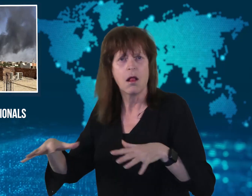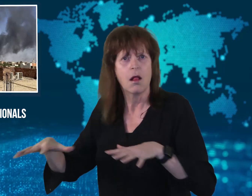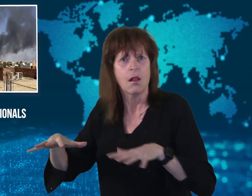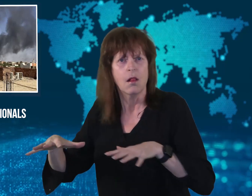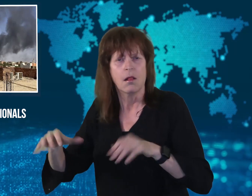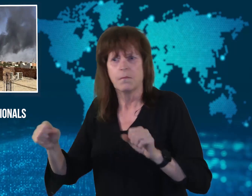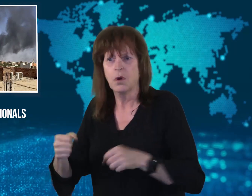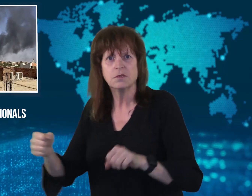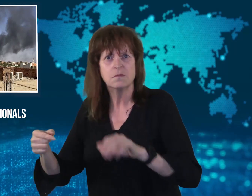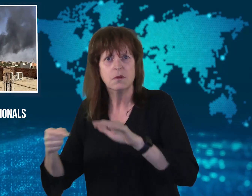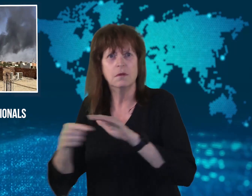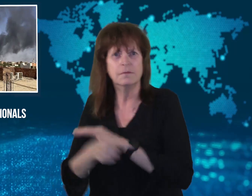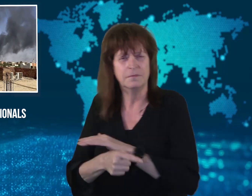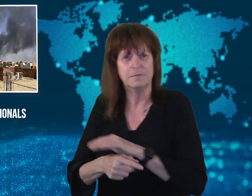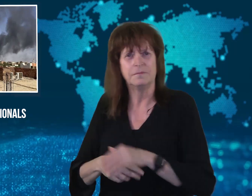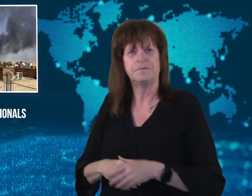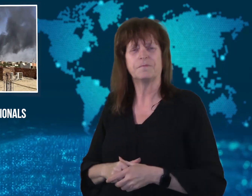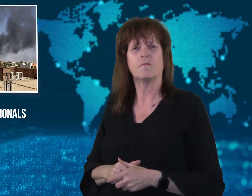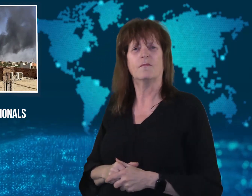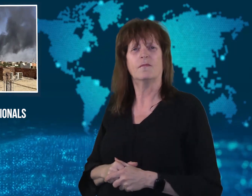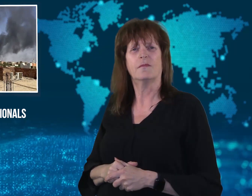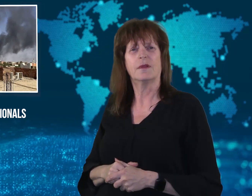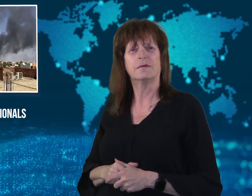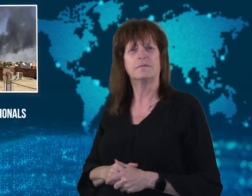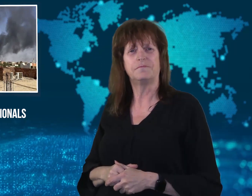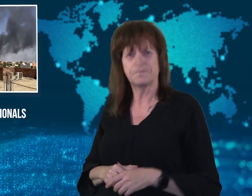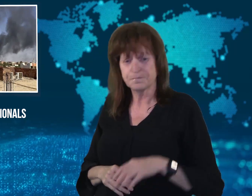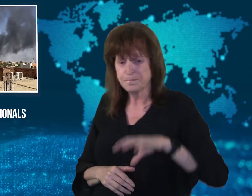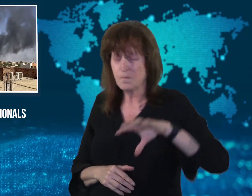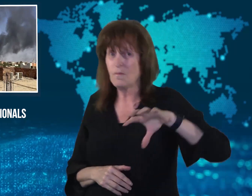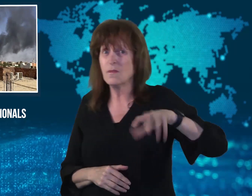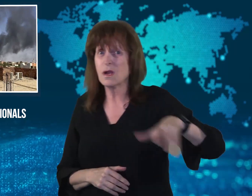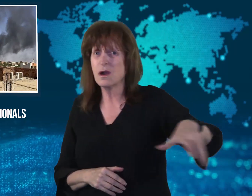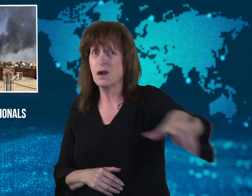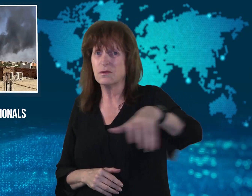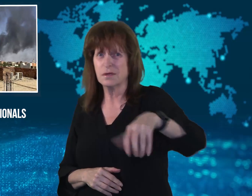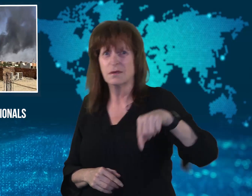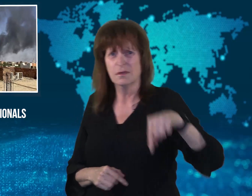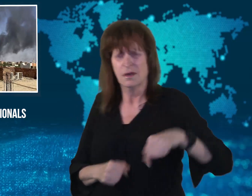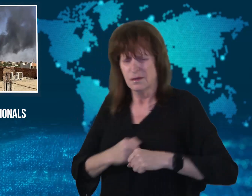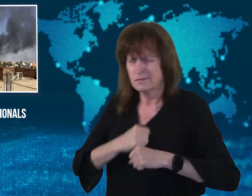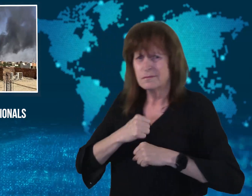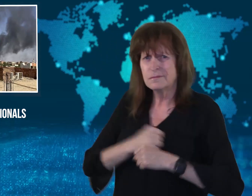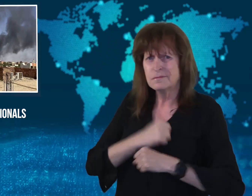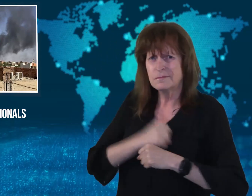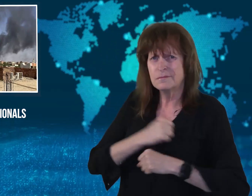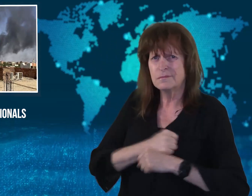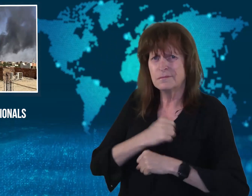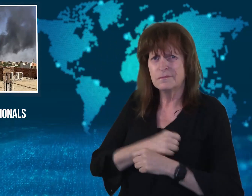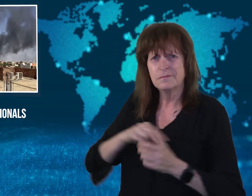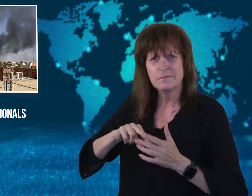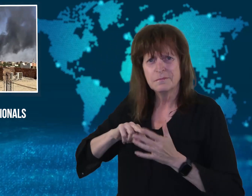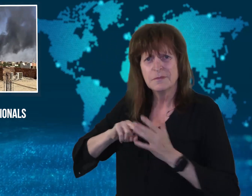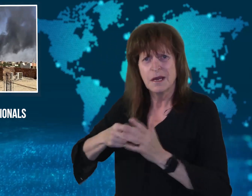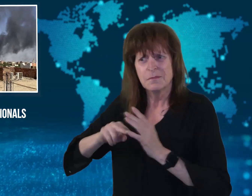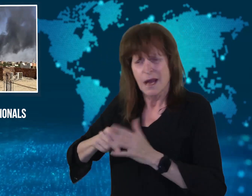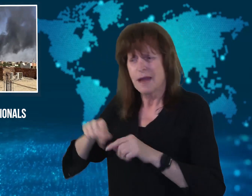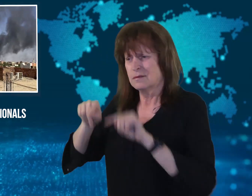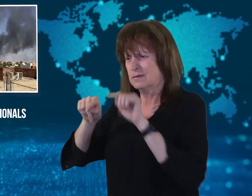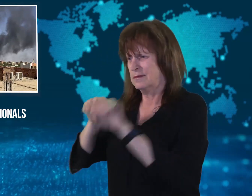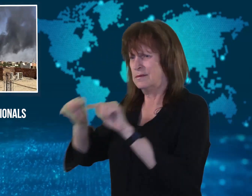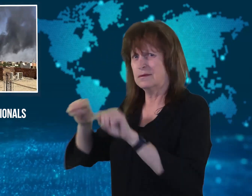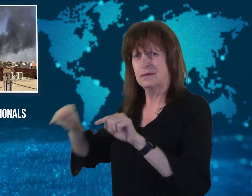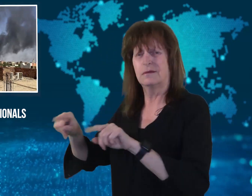Countries have been working to evacuate their nationals.